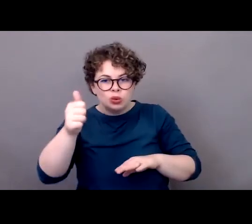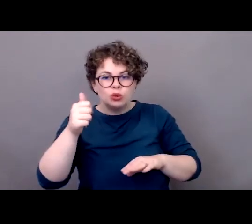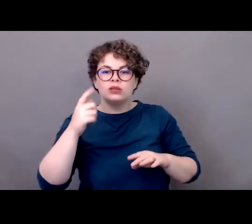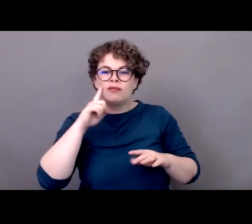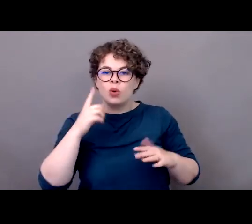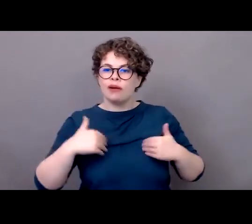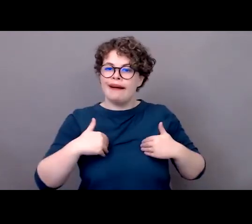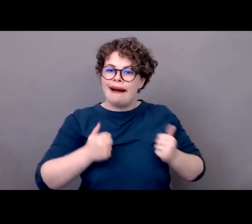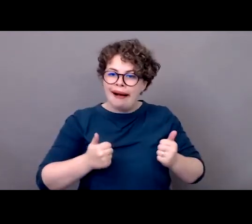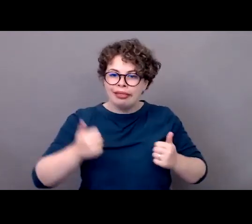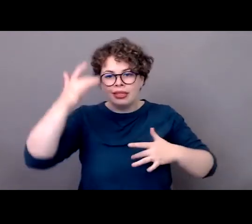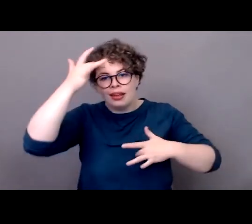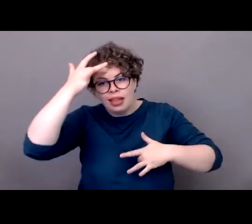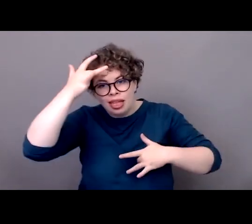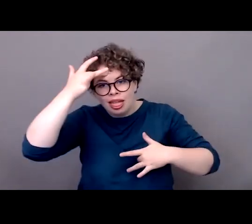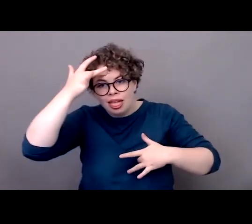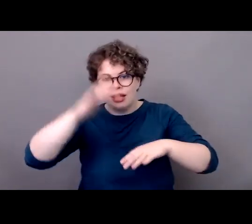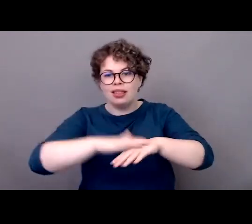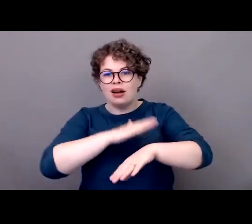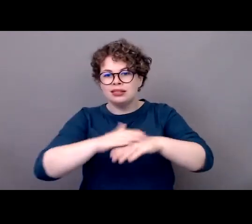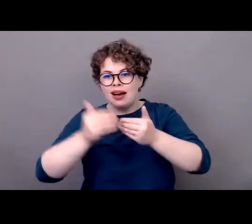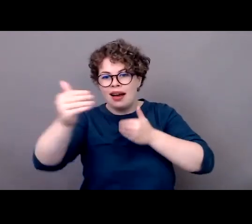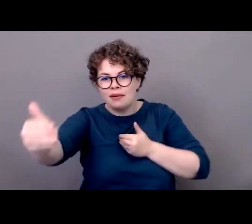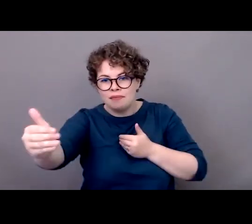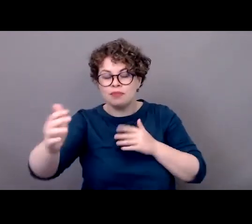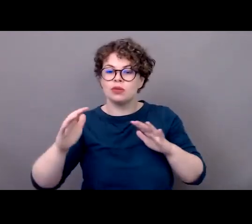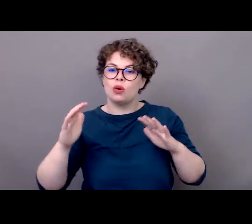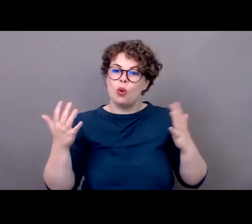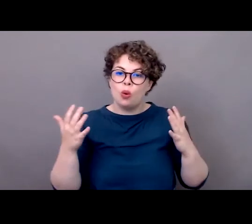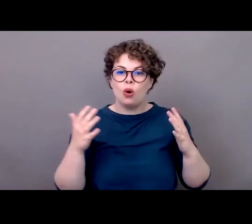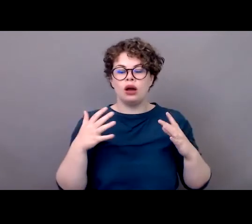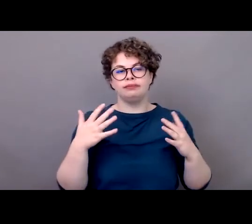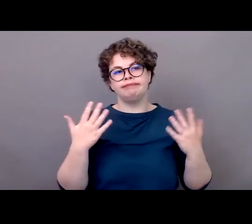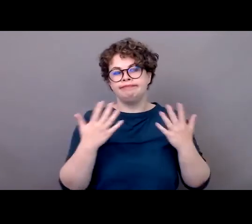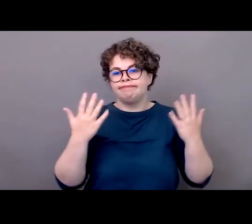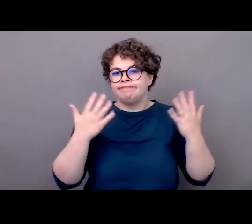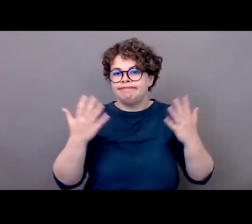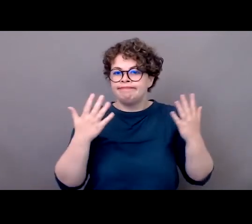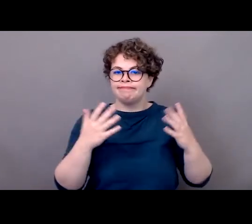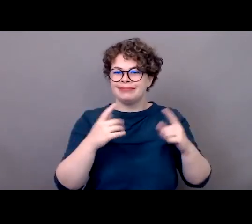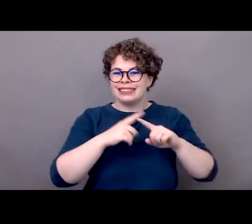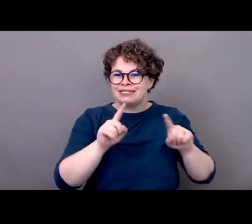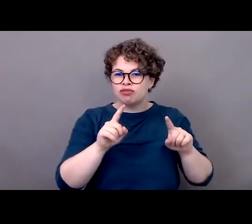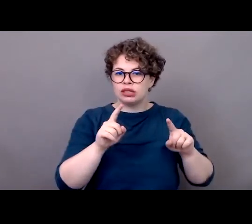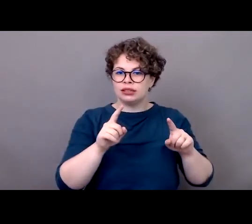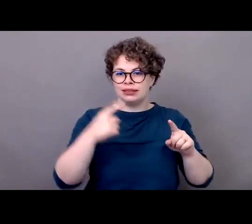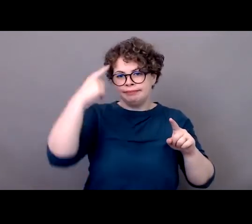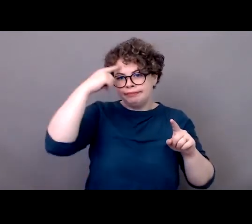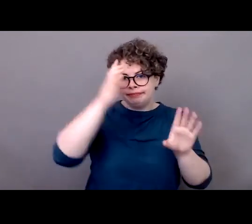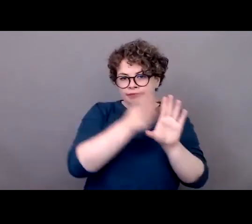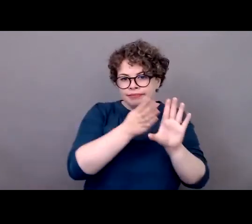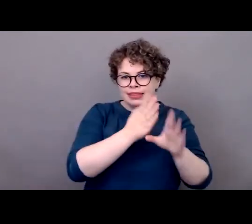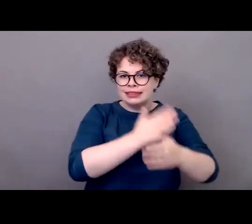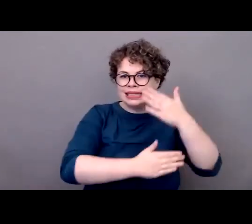or diagnostic categories. And the Washington Group set of questions do not address mental health or